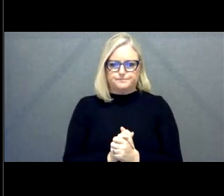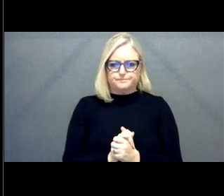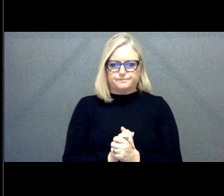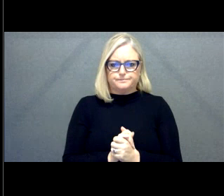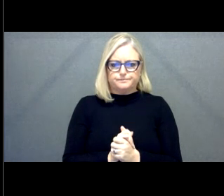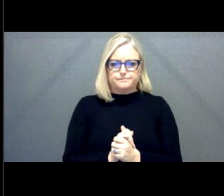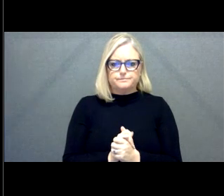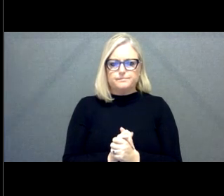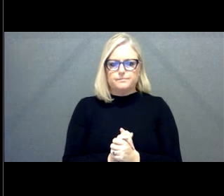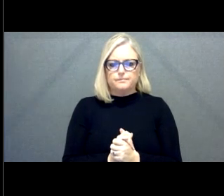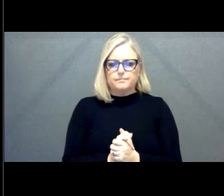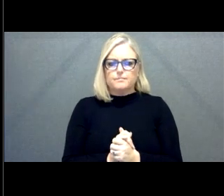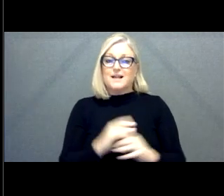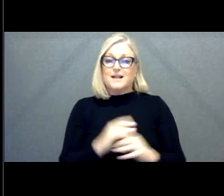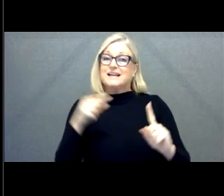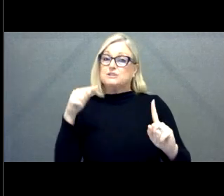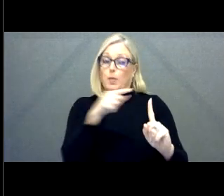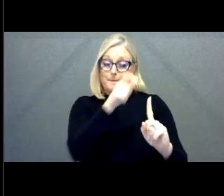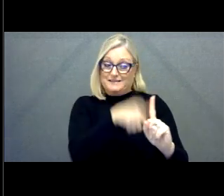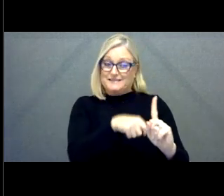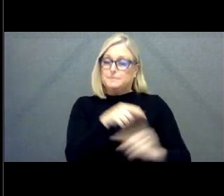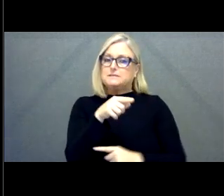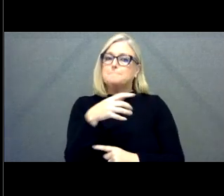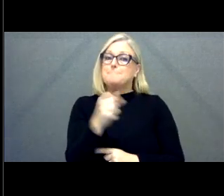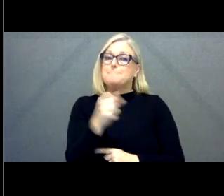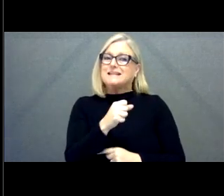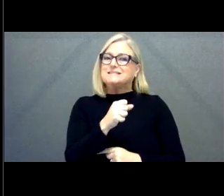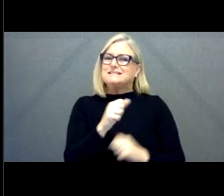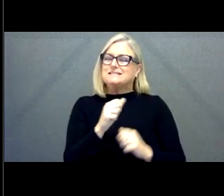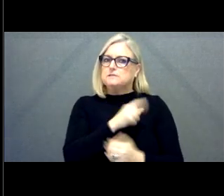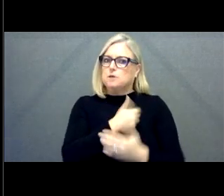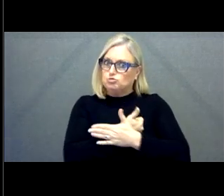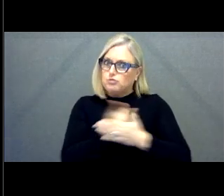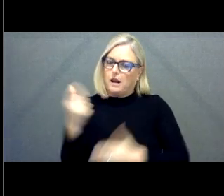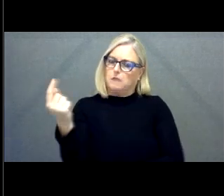be able to attend their appointments with Court Link uh and it can also include the referral